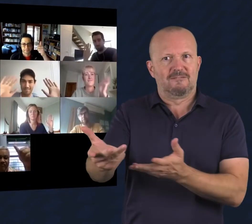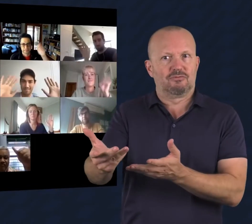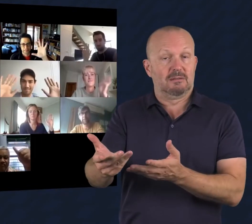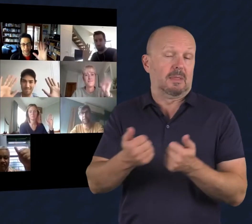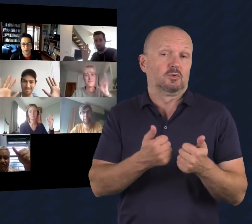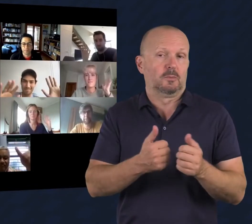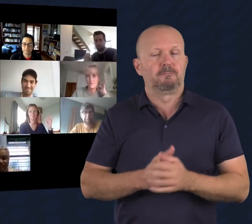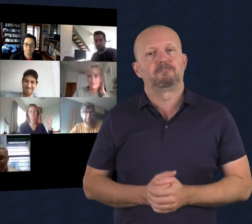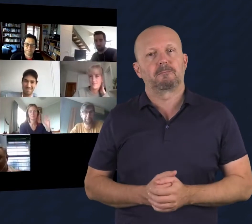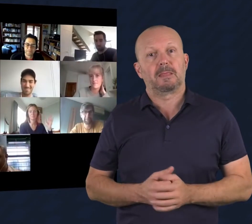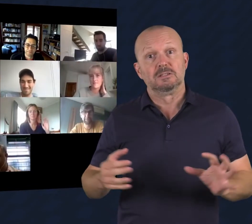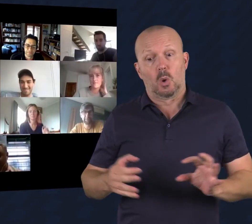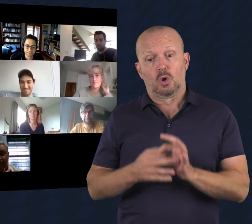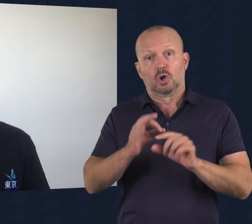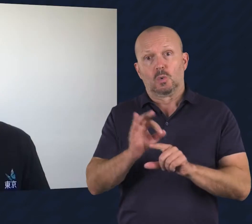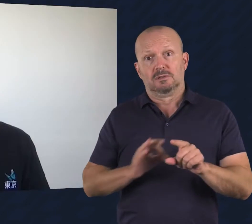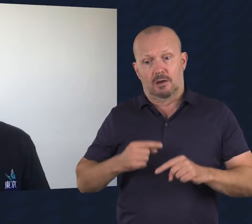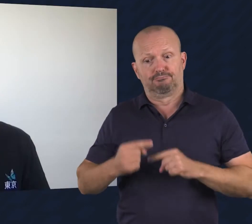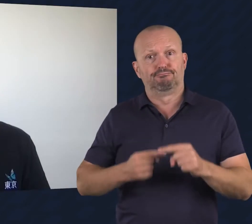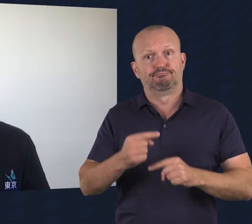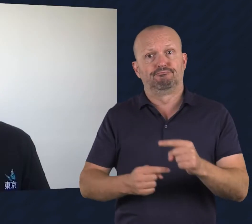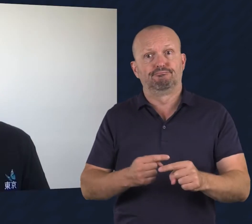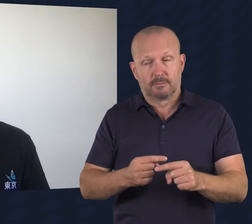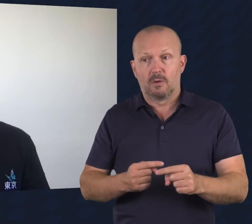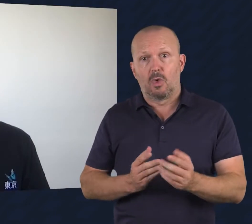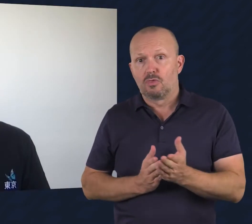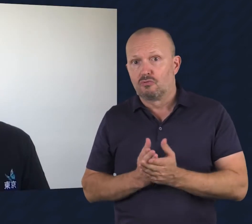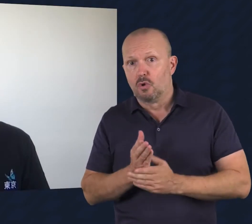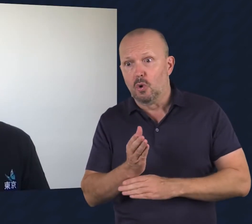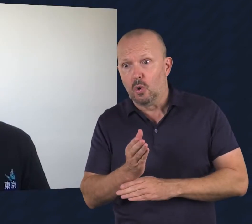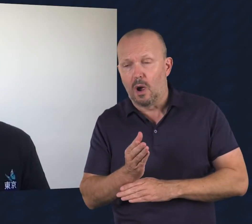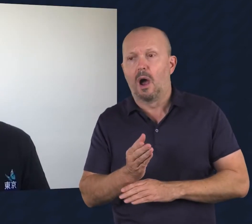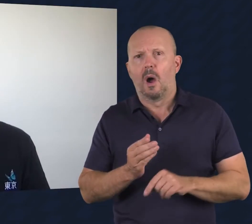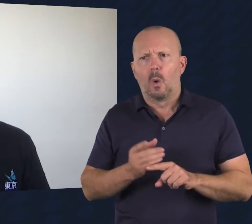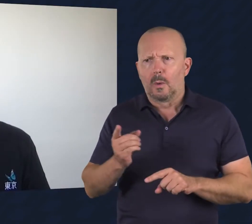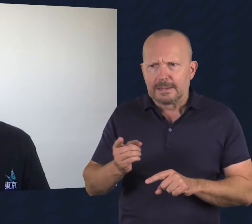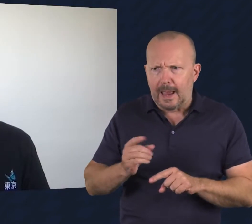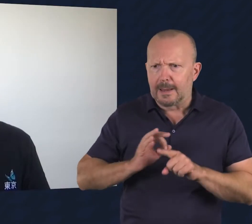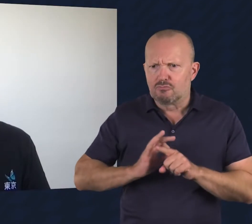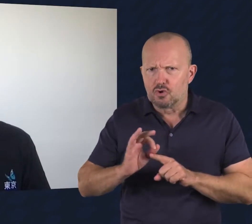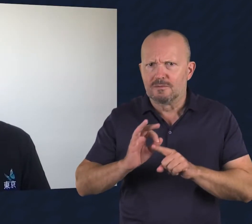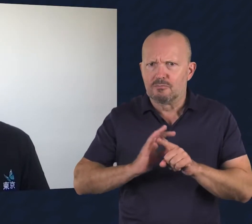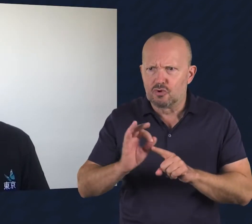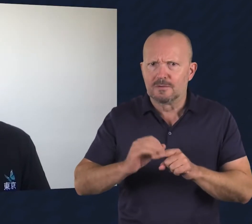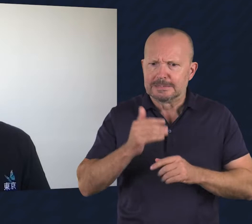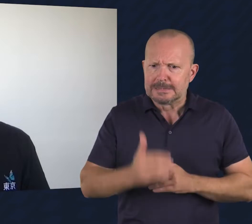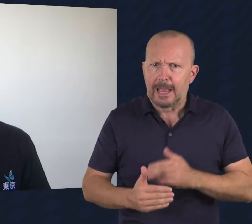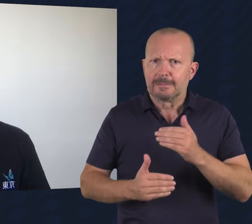As we continued to co-design and test our progress with users, we were able to develop and iterate on the experience to make it what it is today.